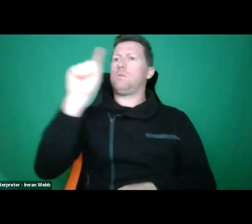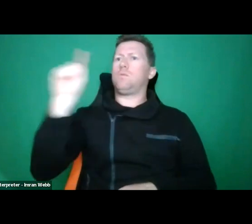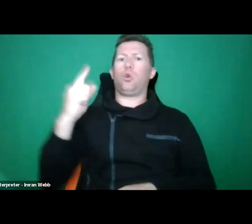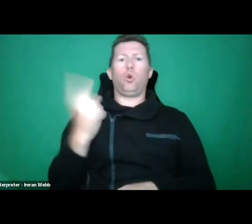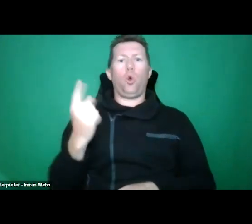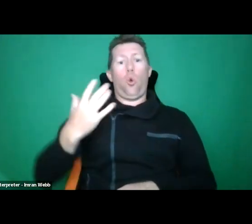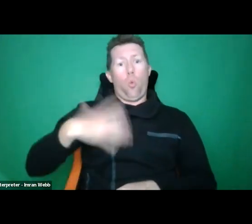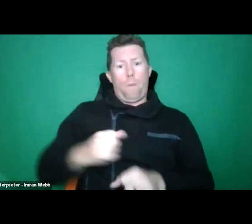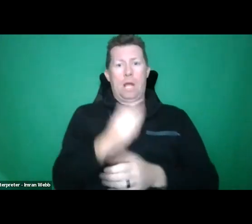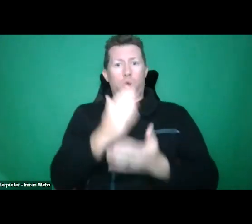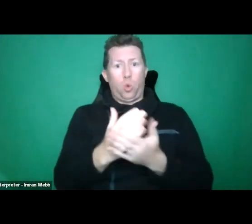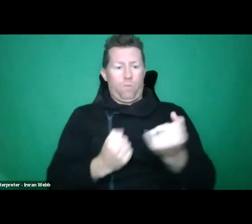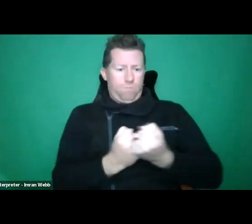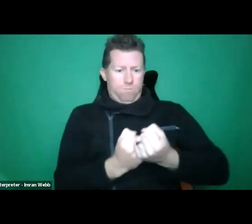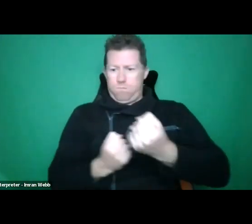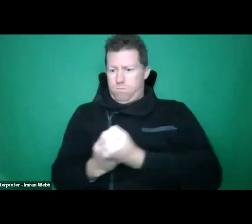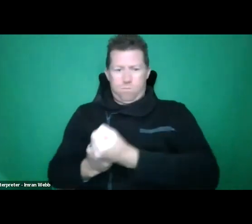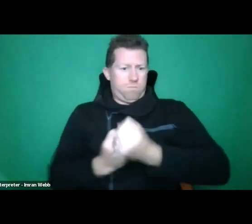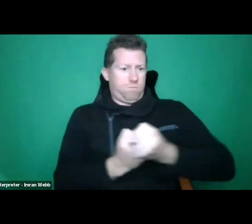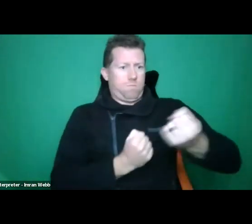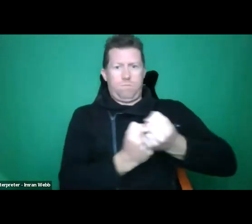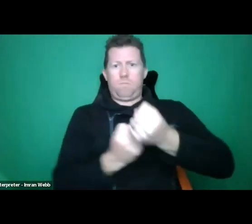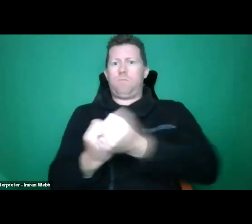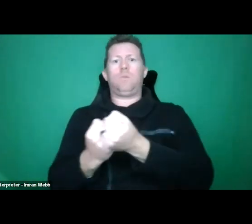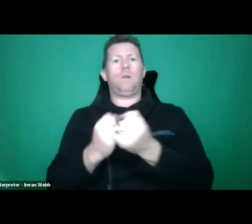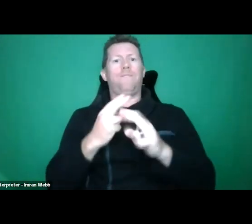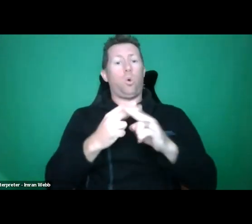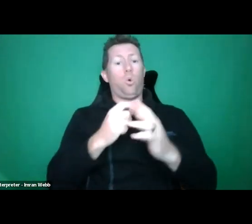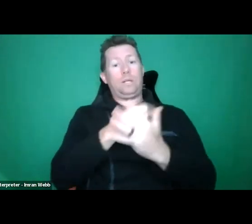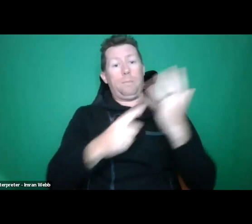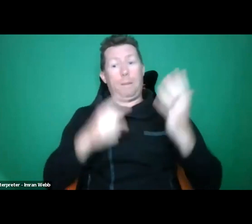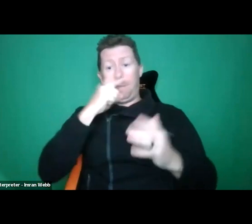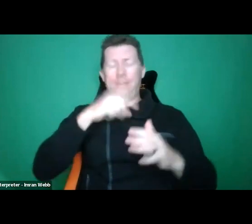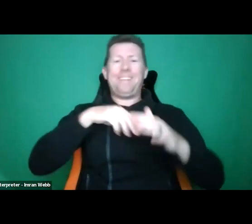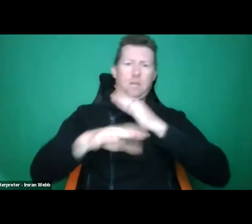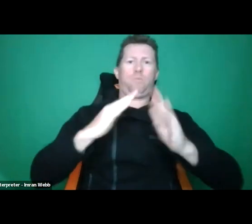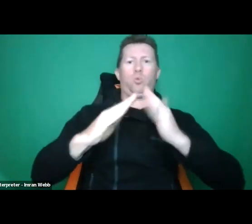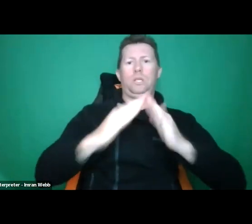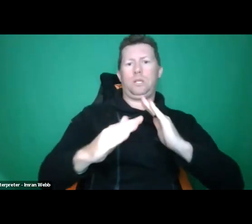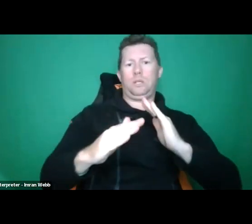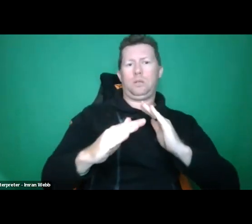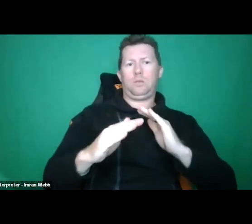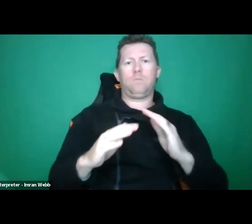people with disability in the community. The obvious way that the national disability